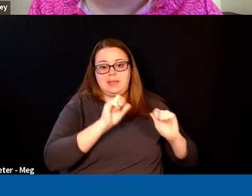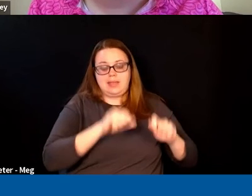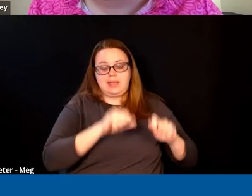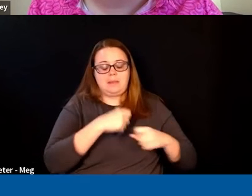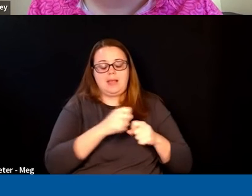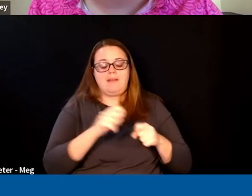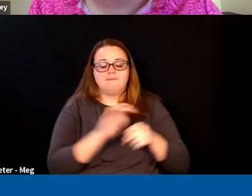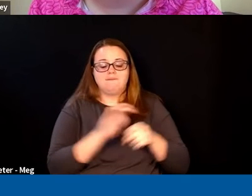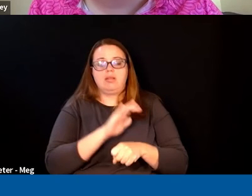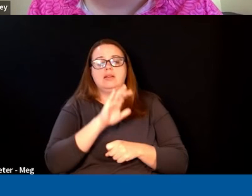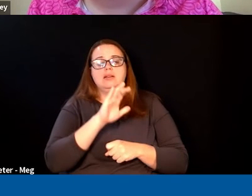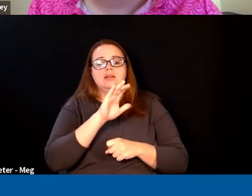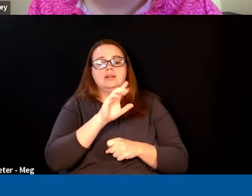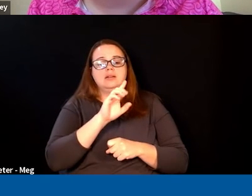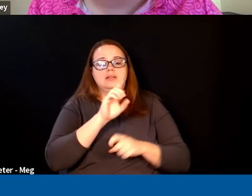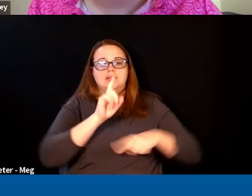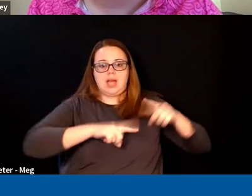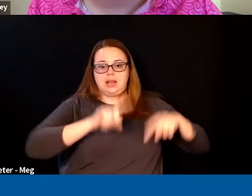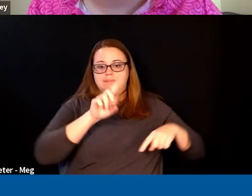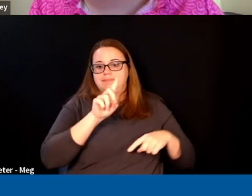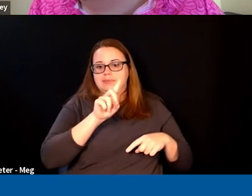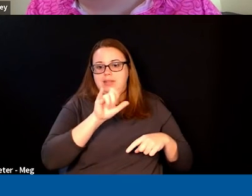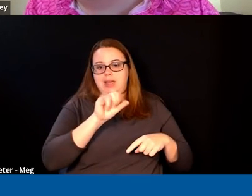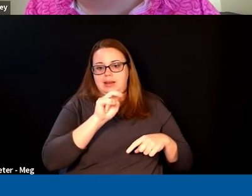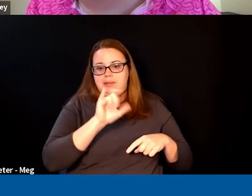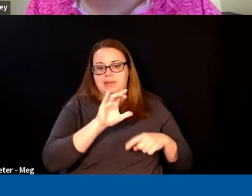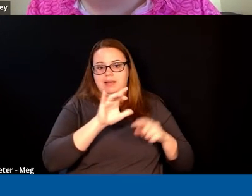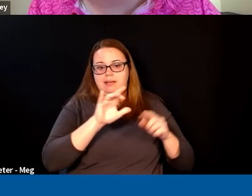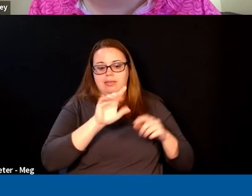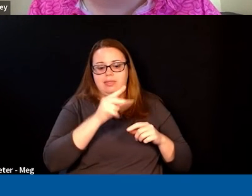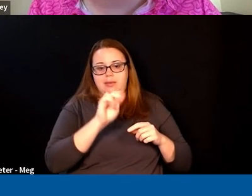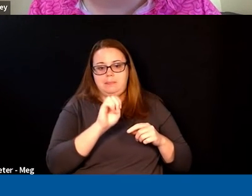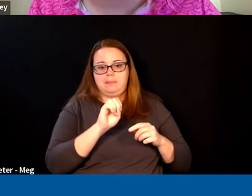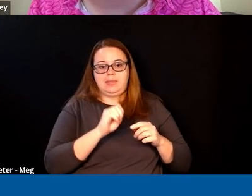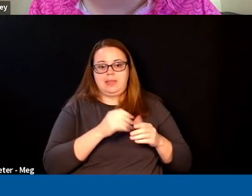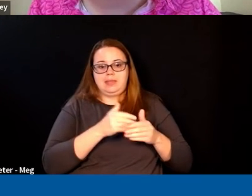whereas the next, I'm not quite sure, it's its own special thing,